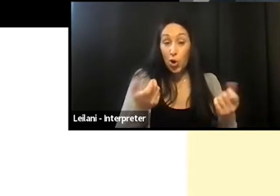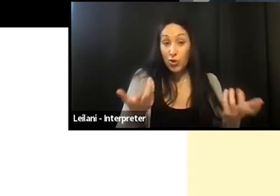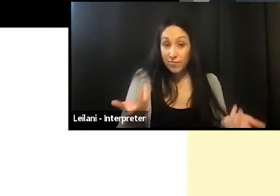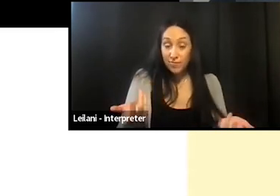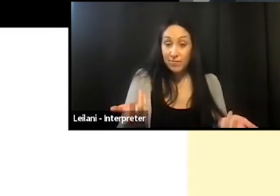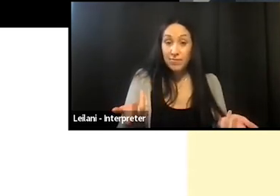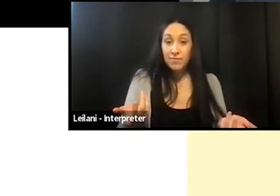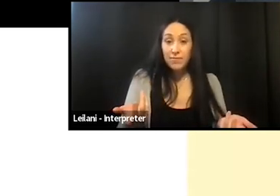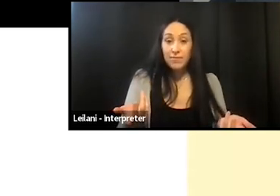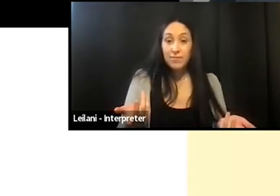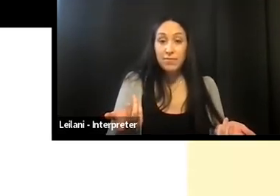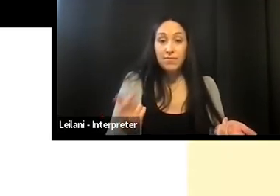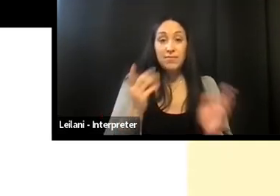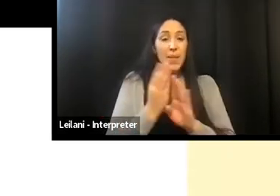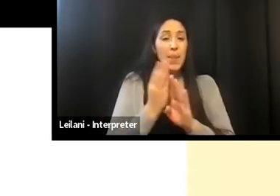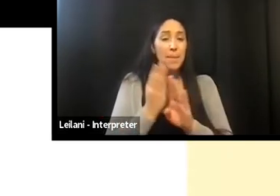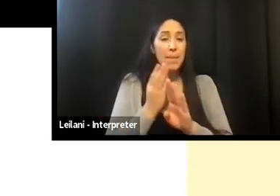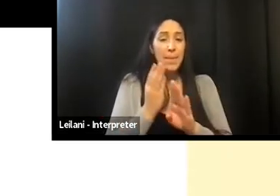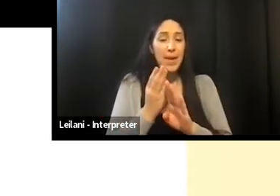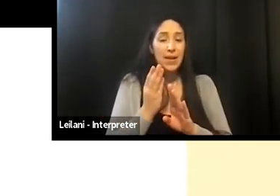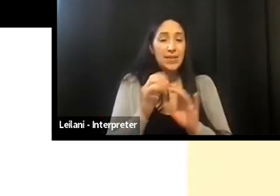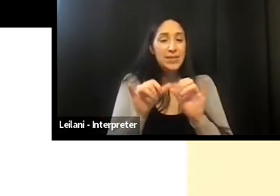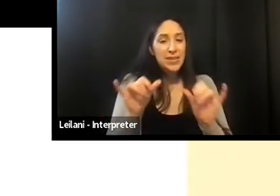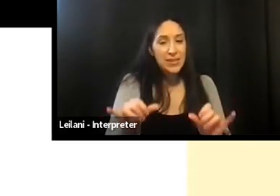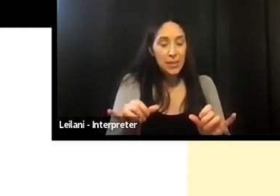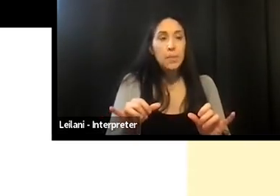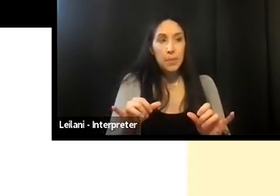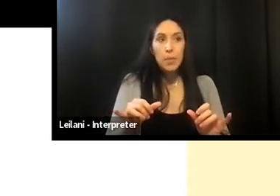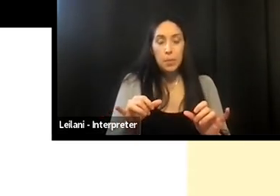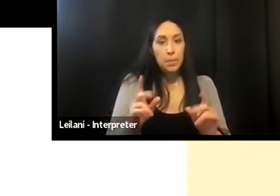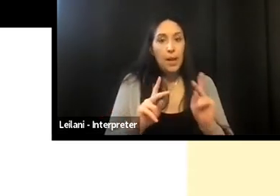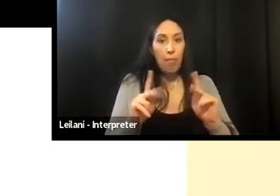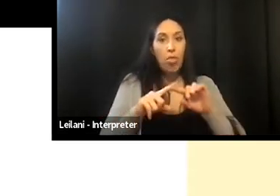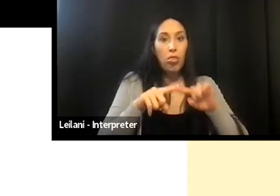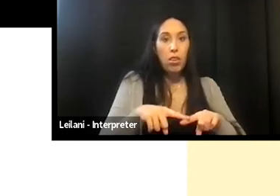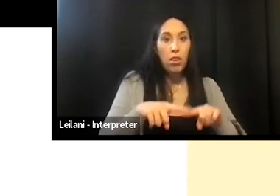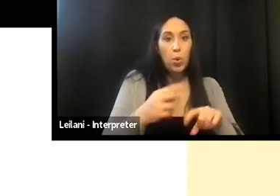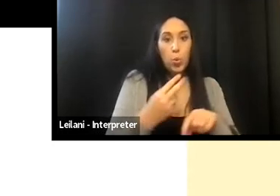The bus system is very extensively used. And one thing that we have done previously